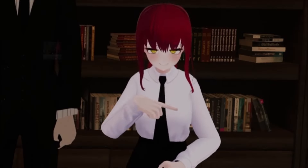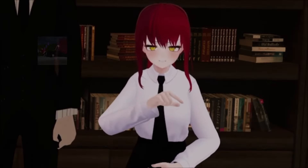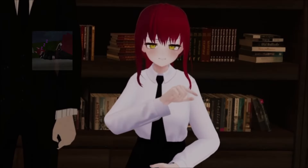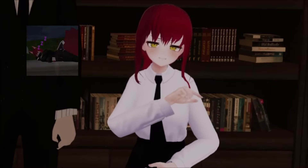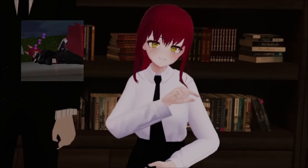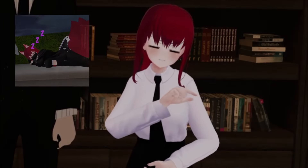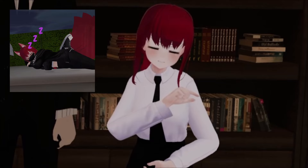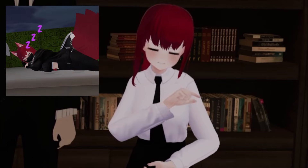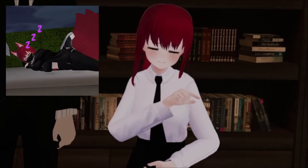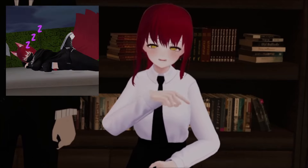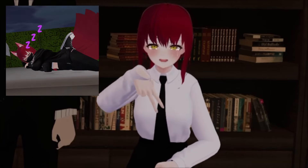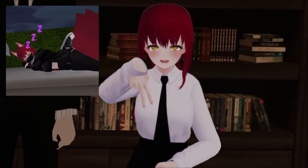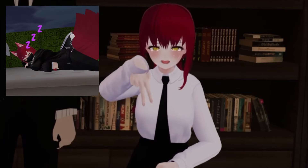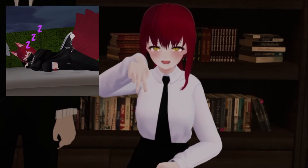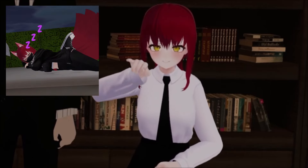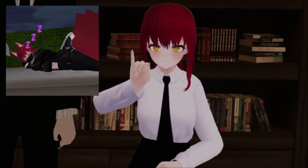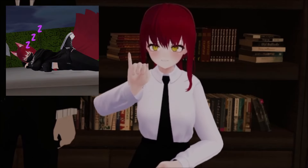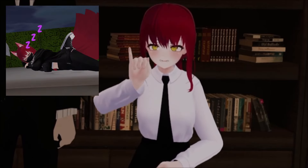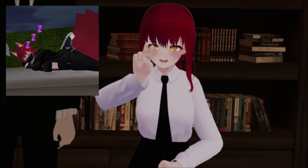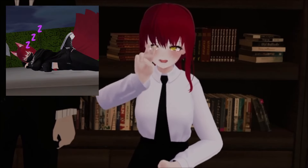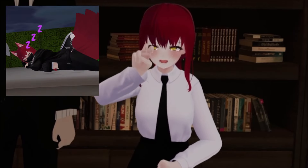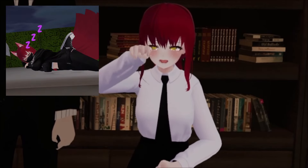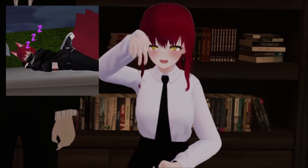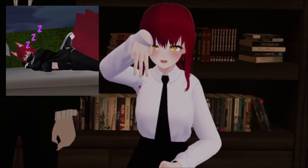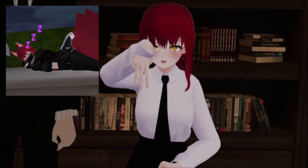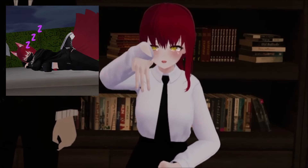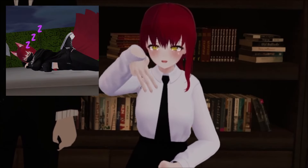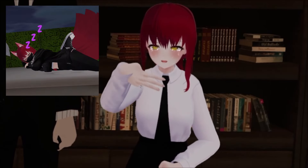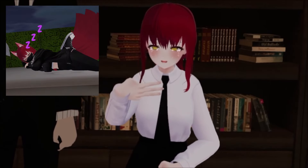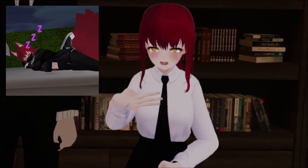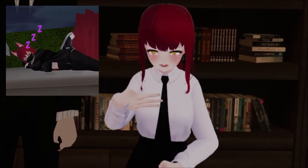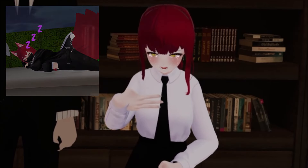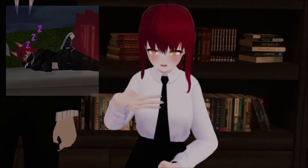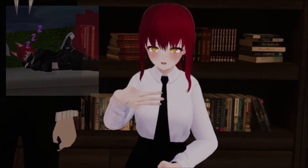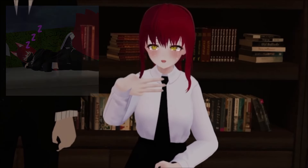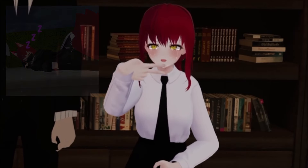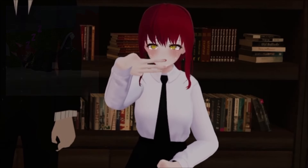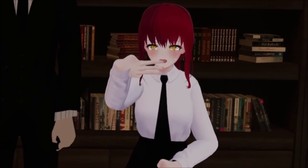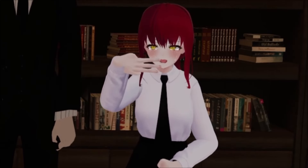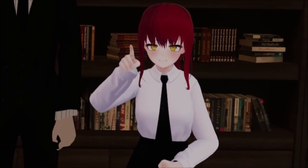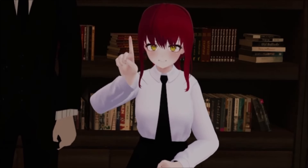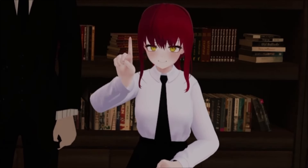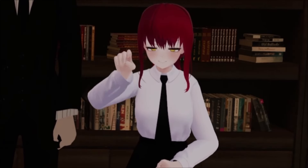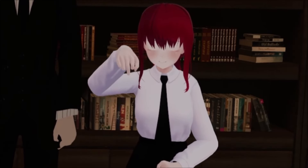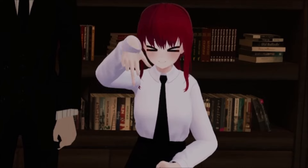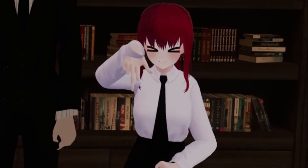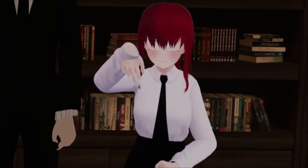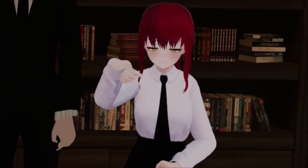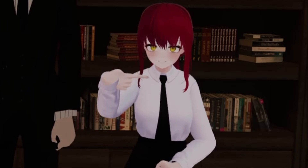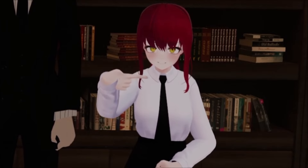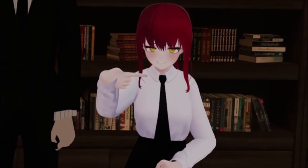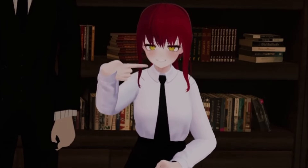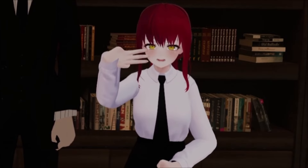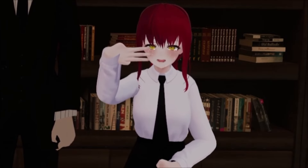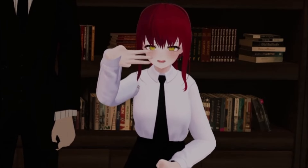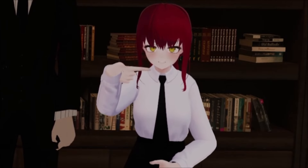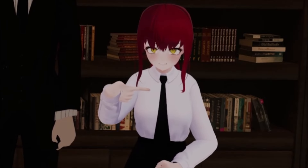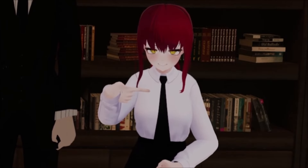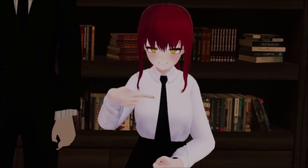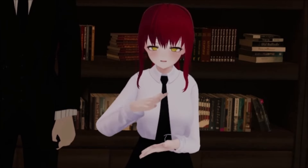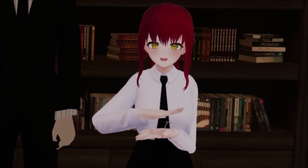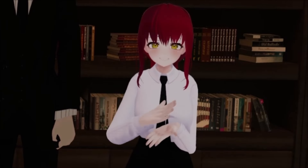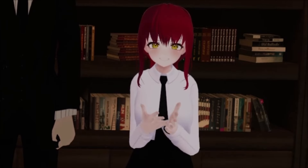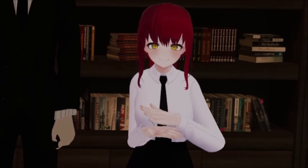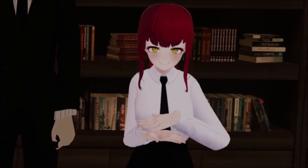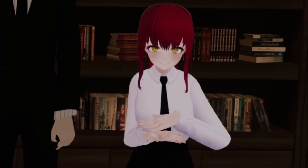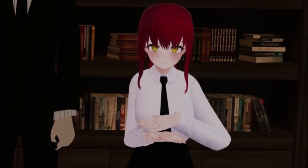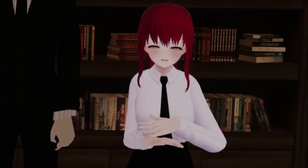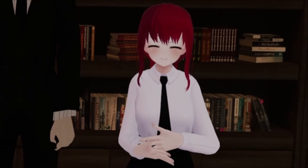(Korean Sign Language) My name is Simulacre and this is my sign name